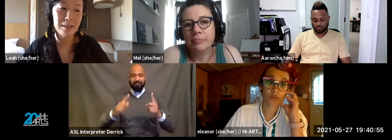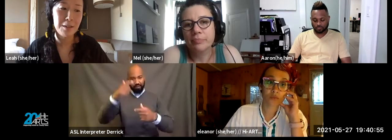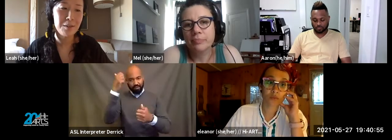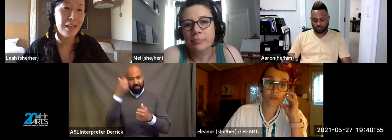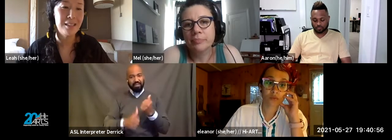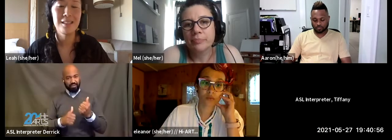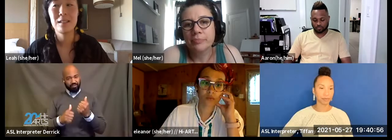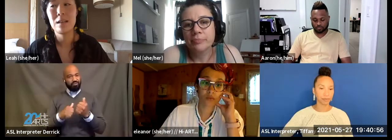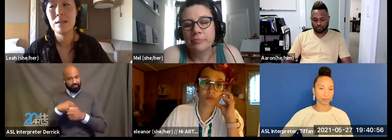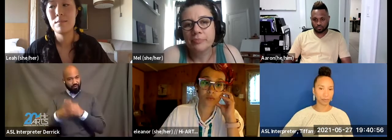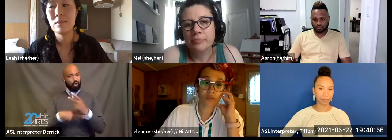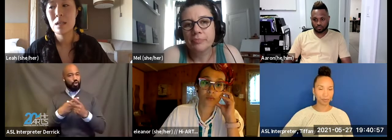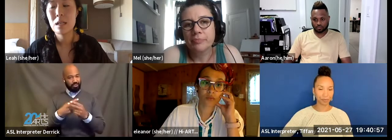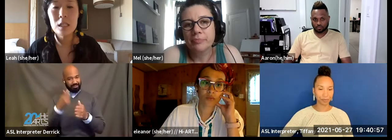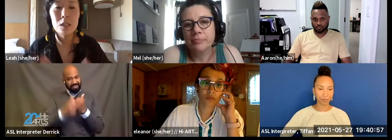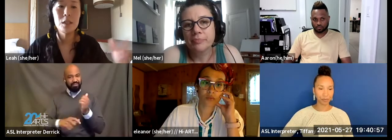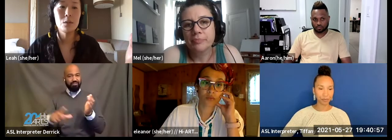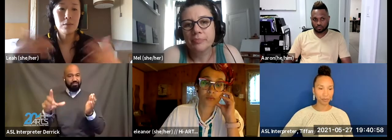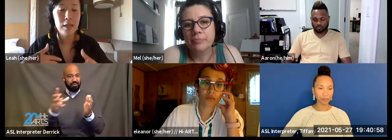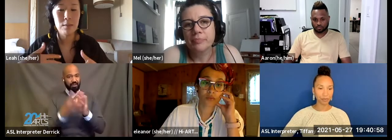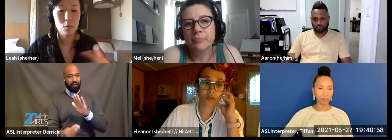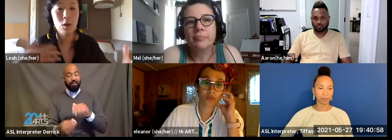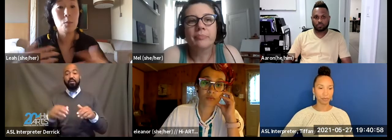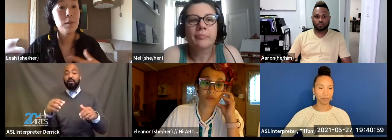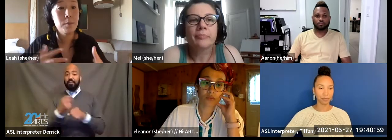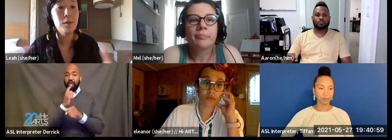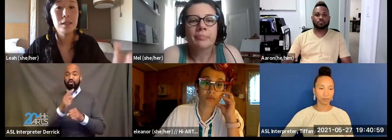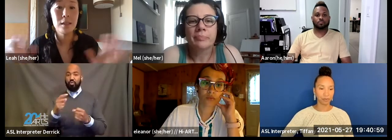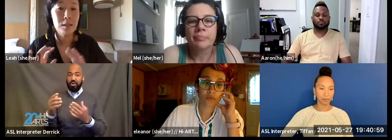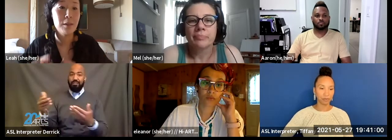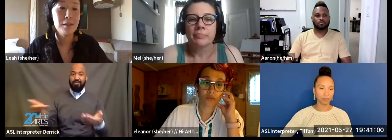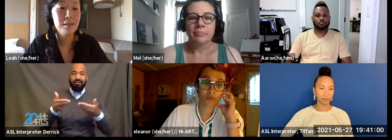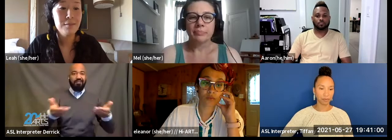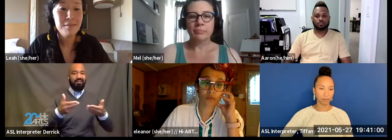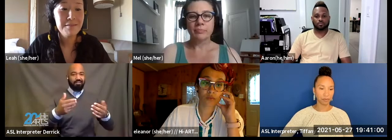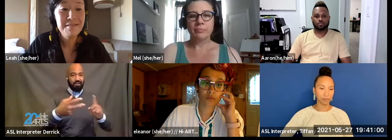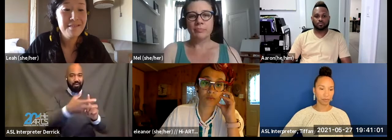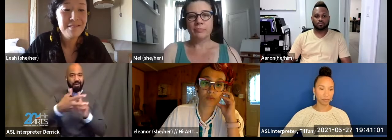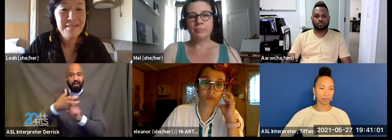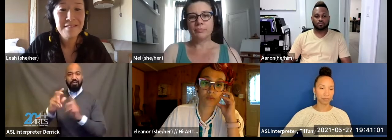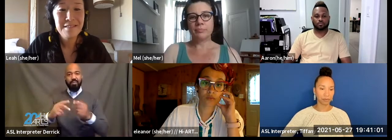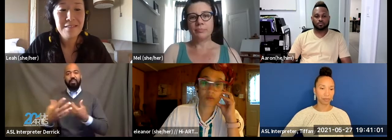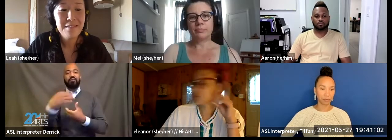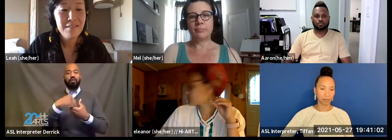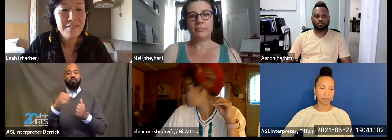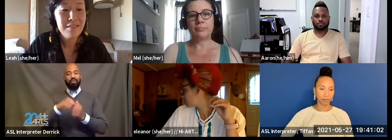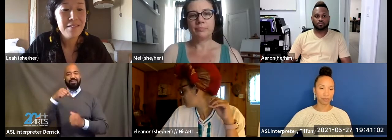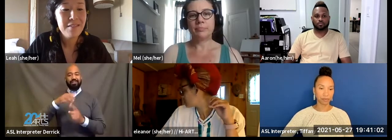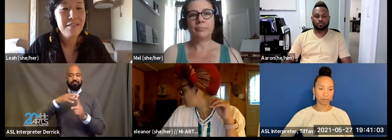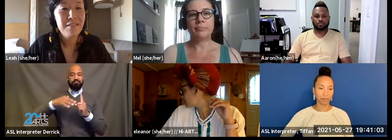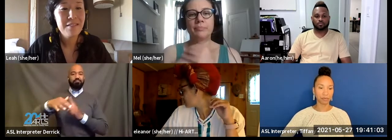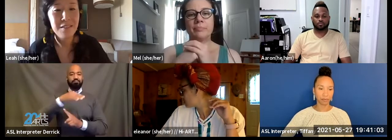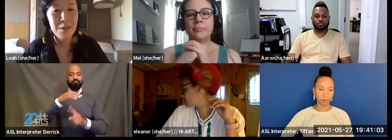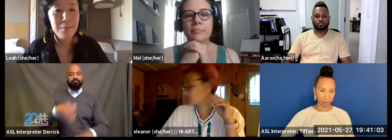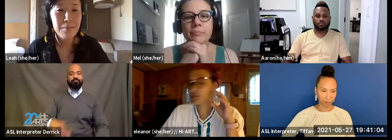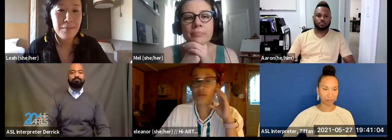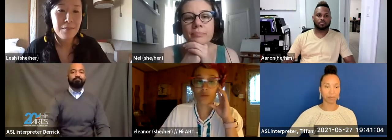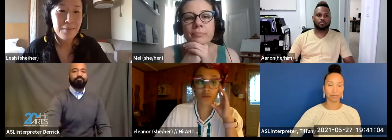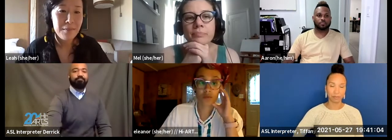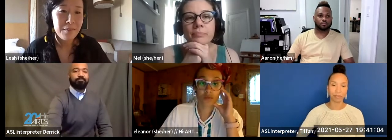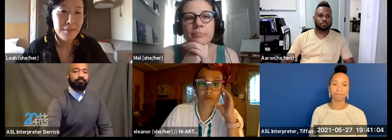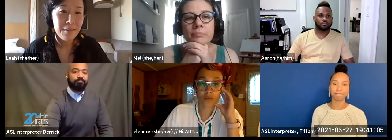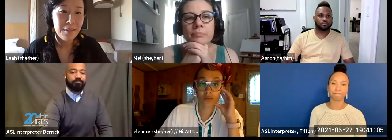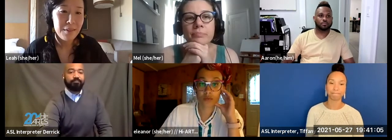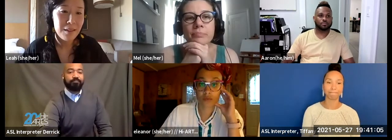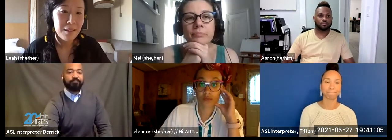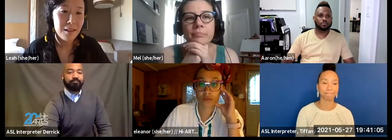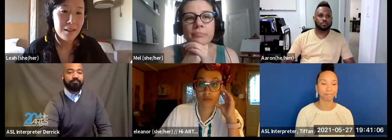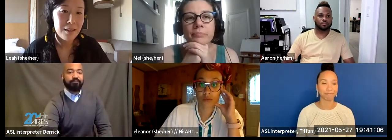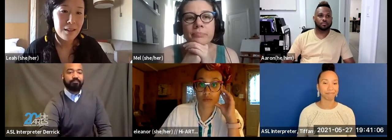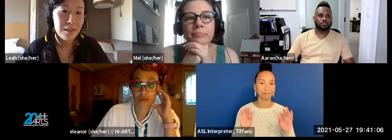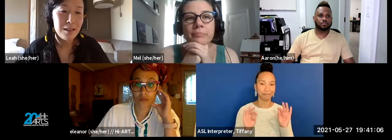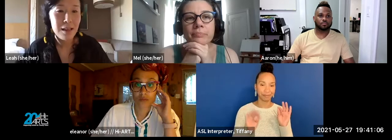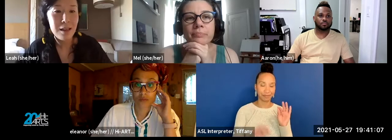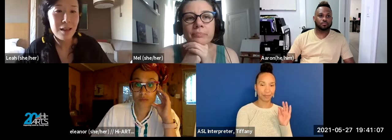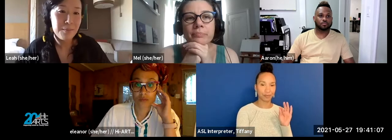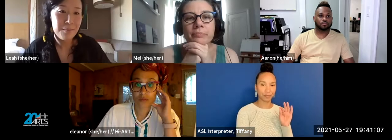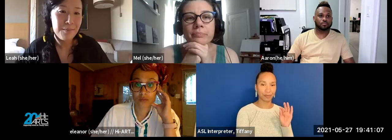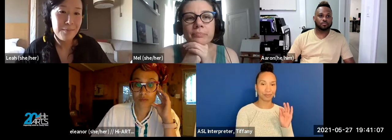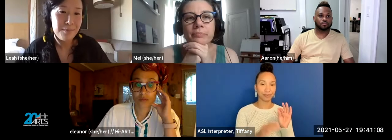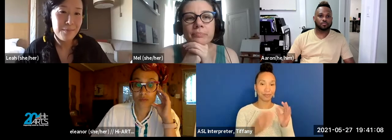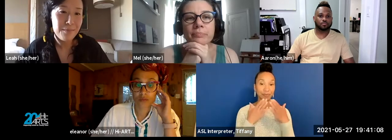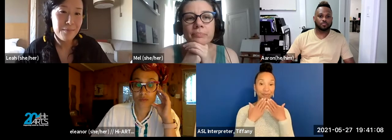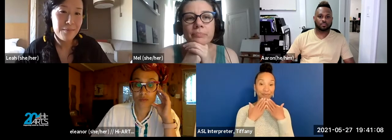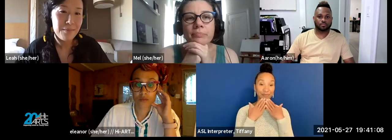Benjamin (they/them/elle): response been speaking I noticed that my mom in Colombia just logged on, and I want to ask Spanish interpreters if it would be possible to pause the conversation and give the announcement again.